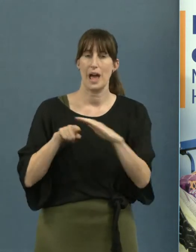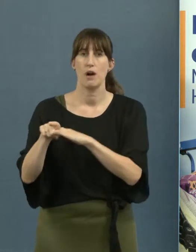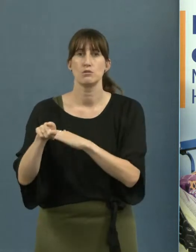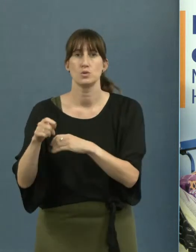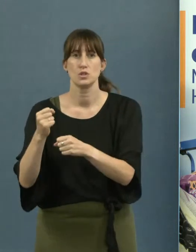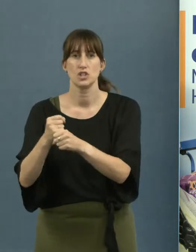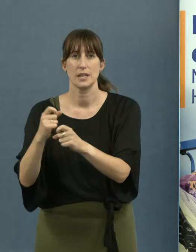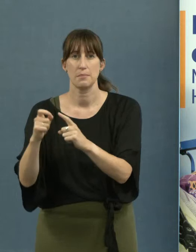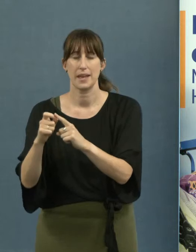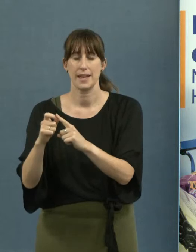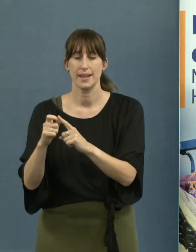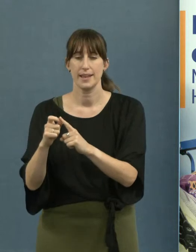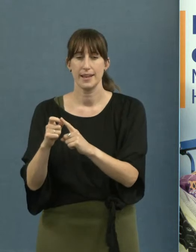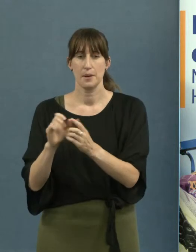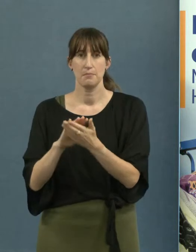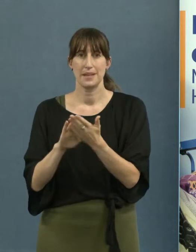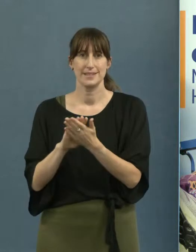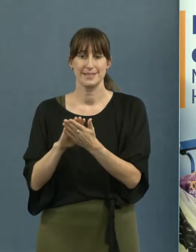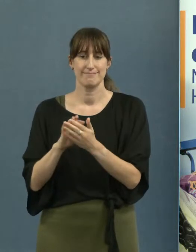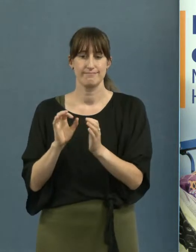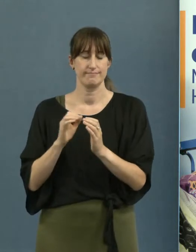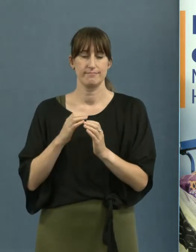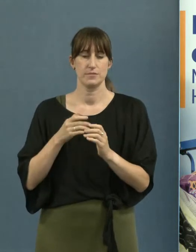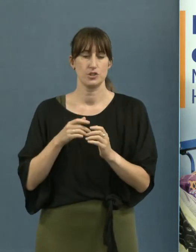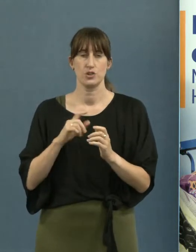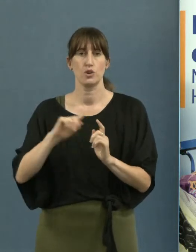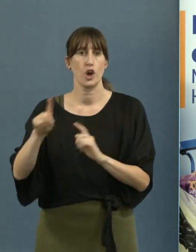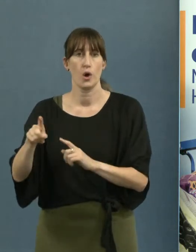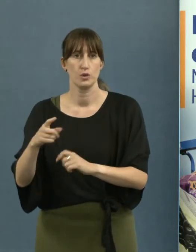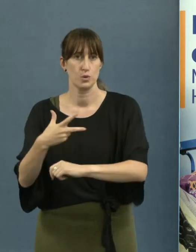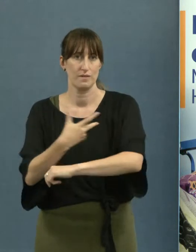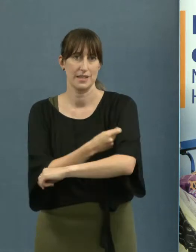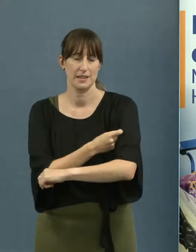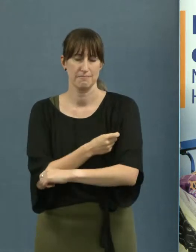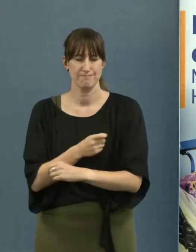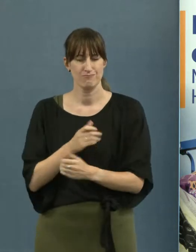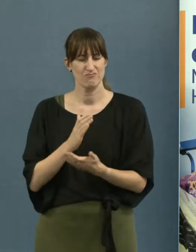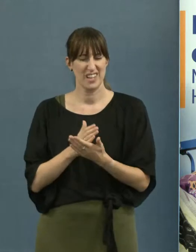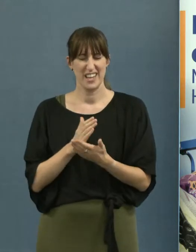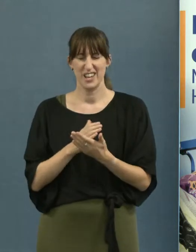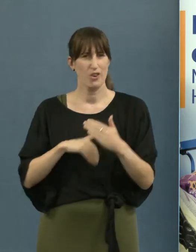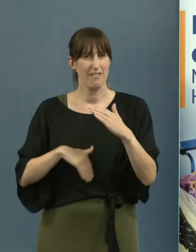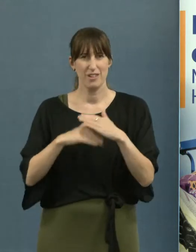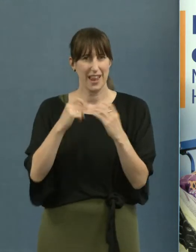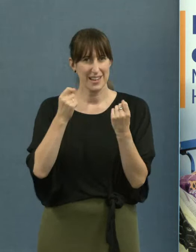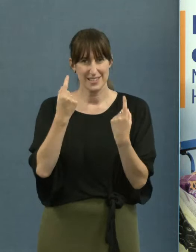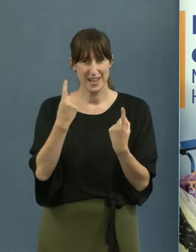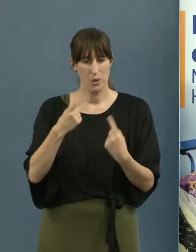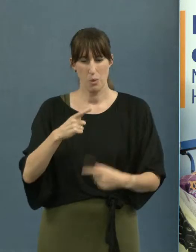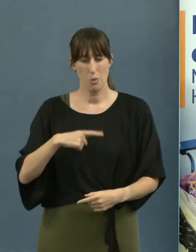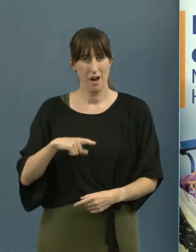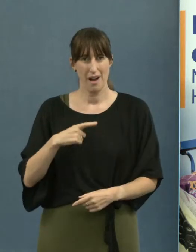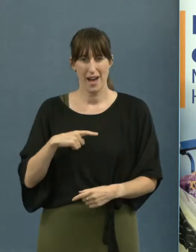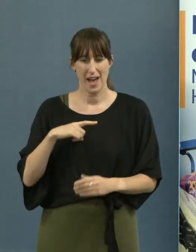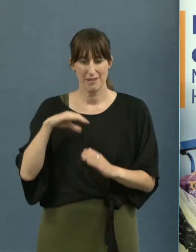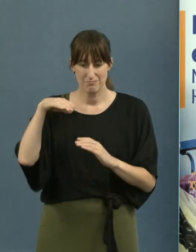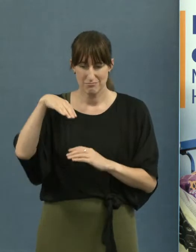to see that decline in our rates. We don't fully understand why that decline has